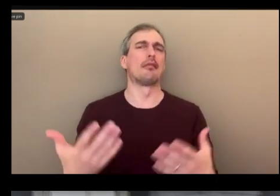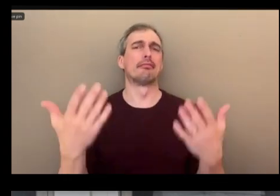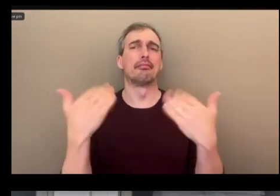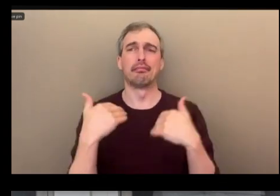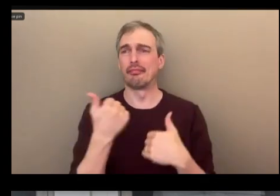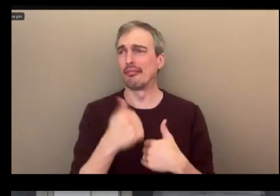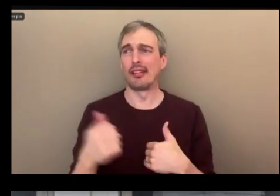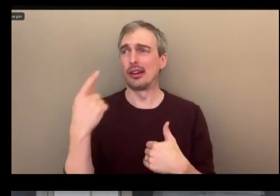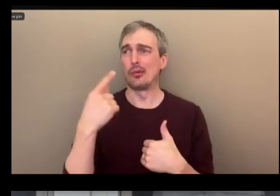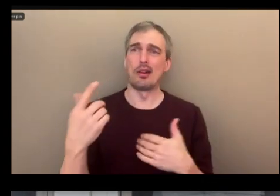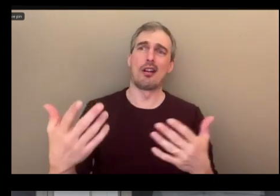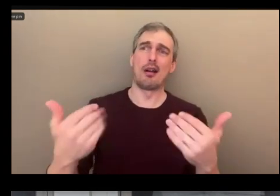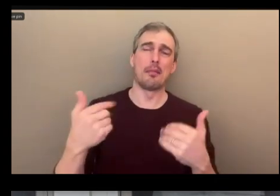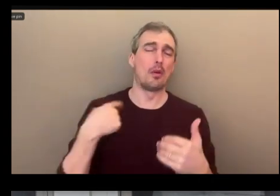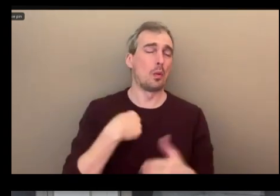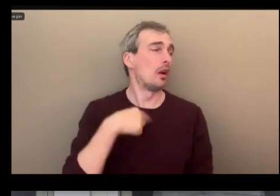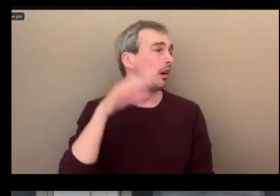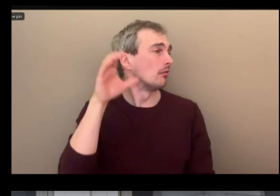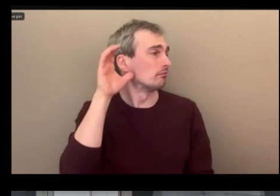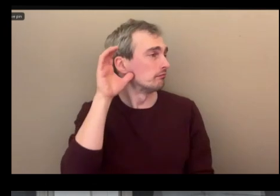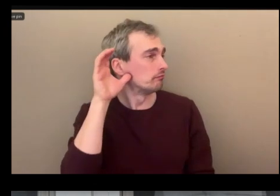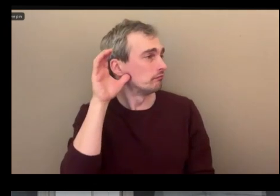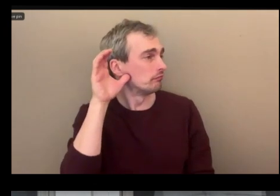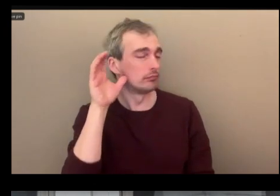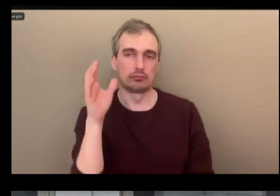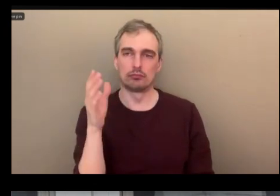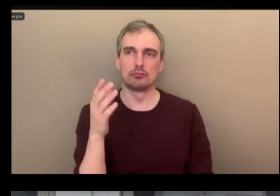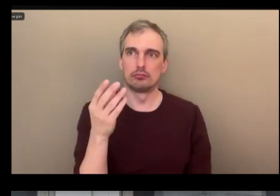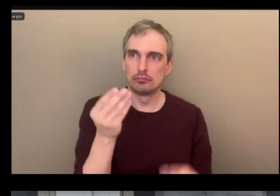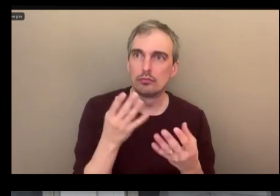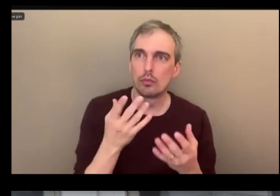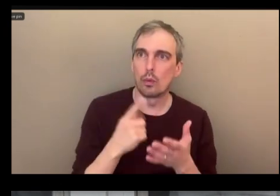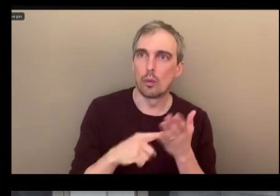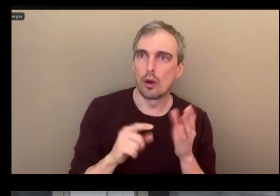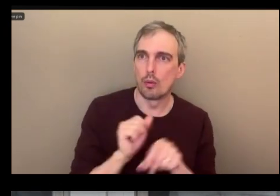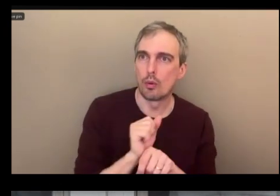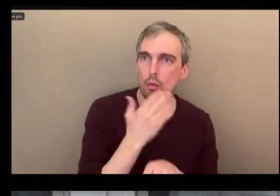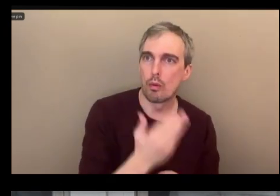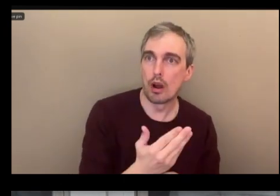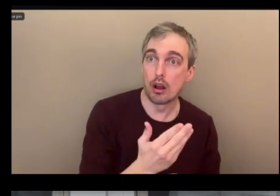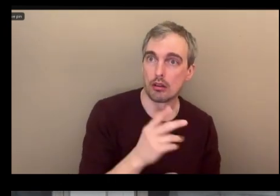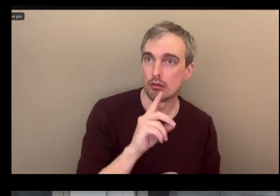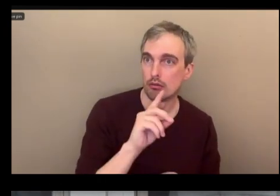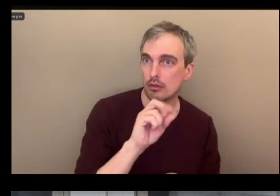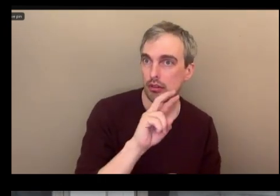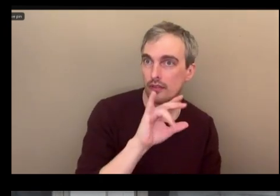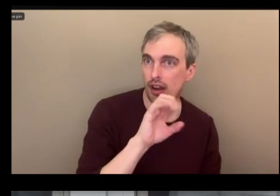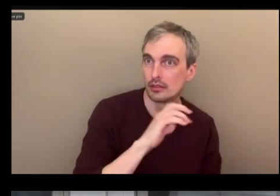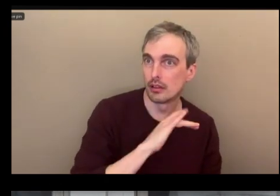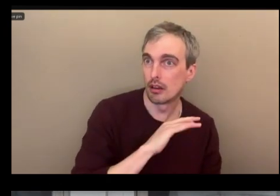Is it your device? Is it a website? Whatever it may be. What's working well. But also what's not working so well.